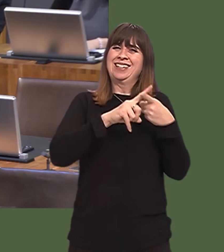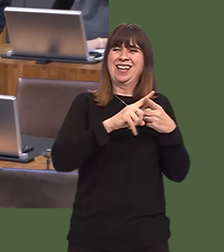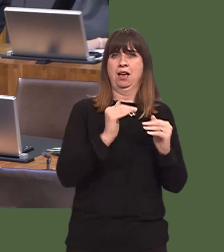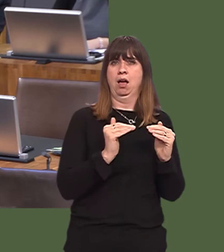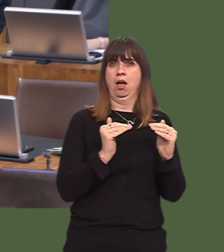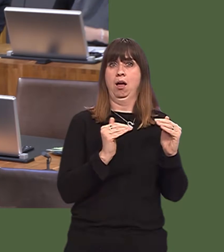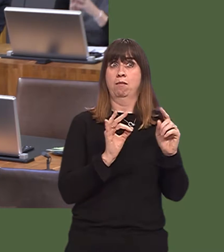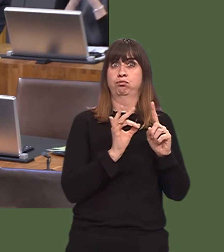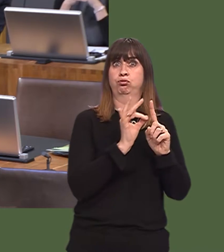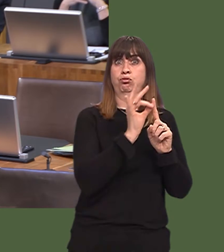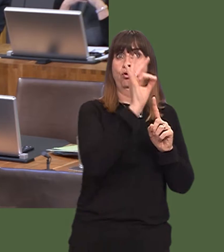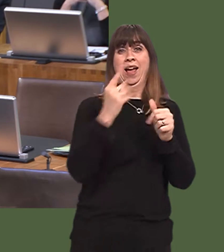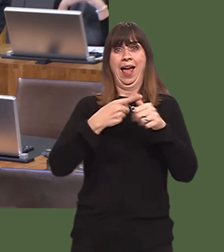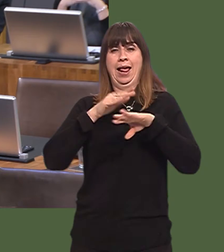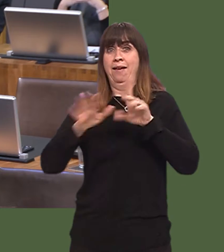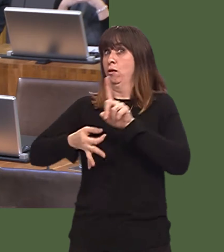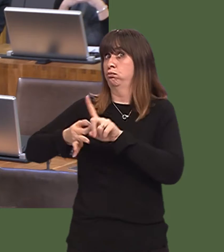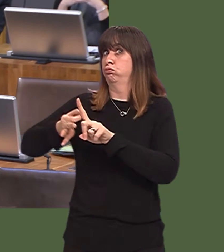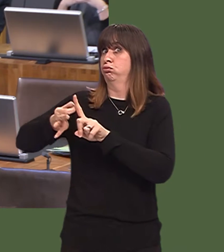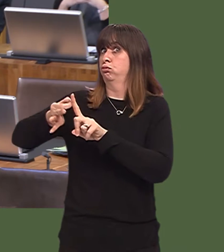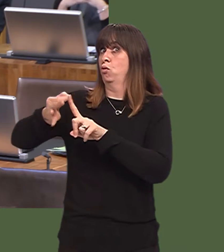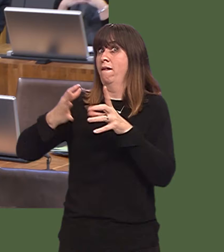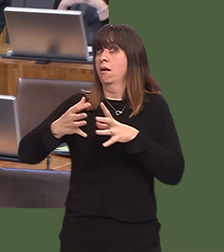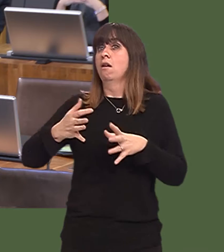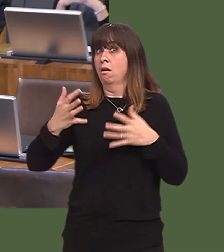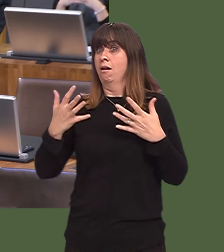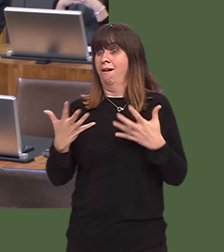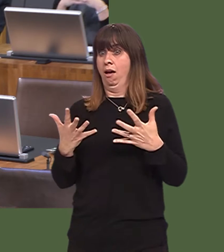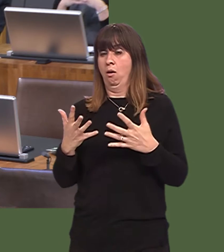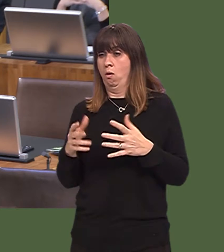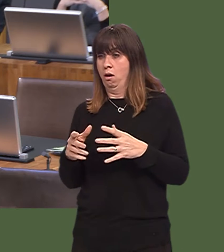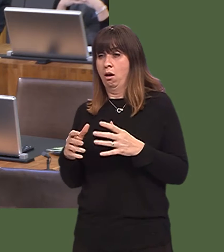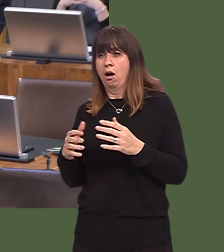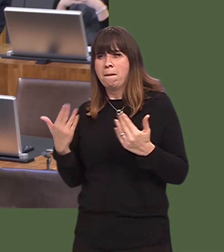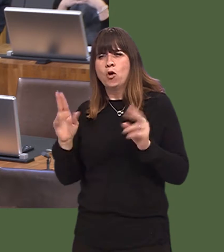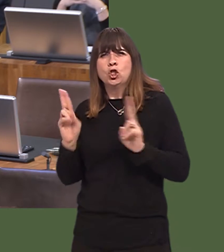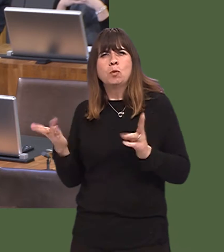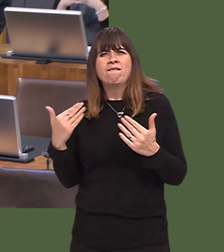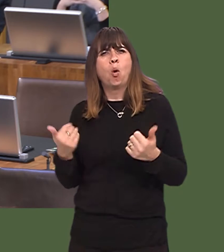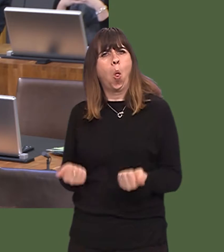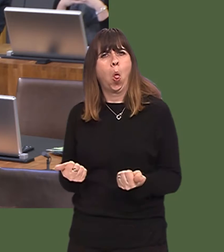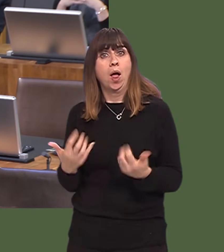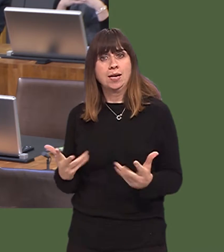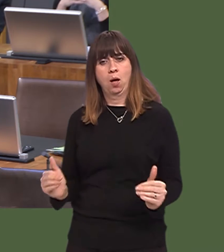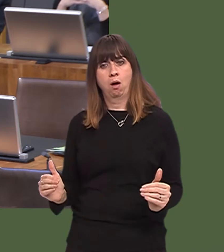A-level results are improving. Weíre seeing more schools that are coming out of a category of being underperforming. Weíre seeing the support that teachers need.